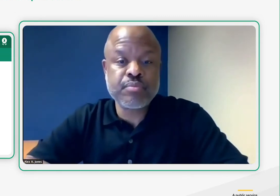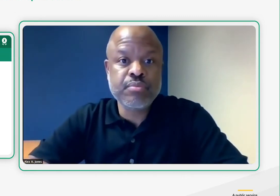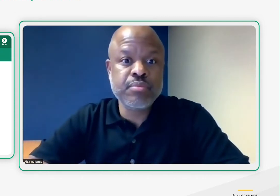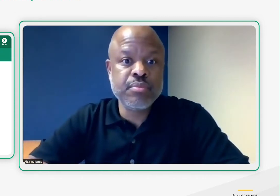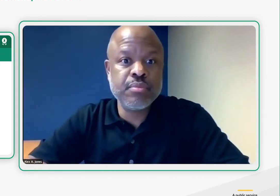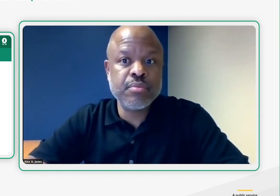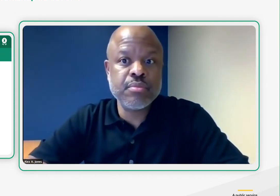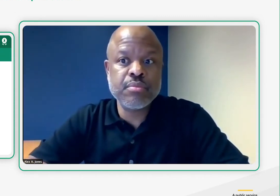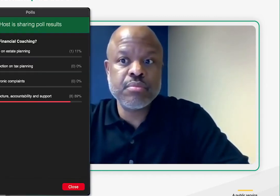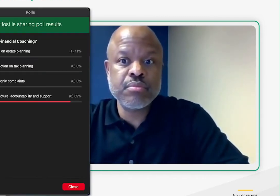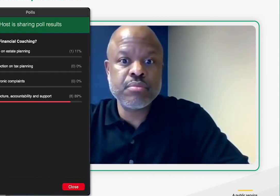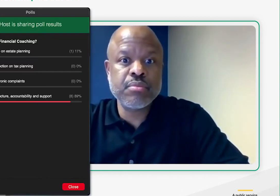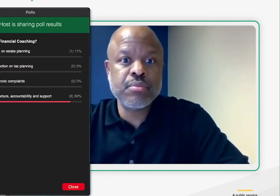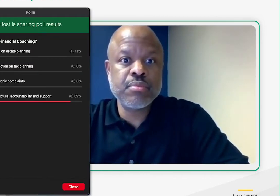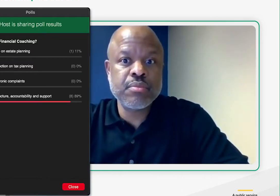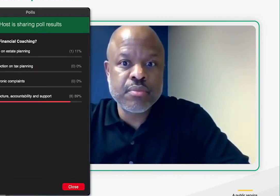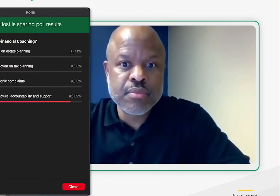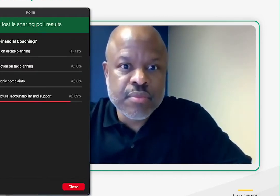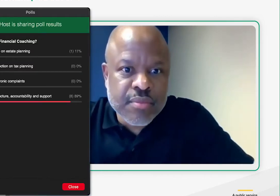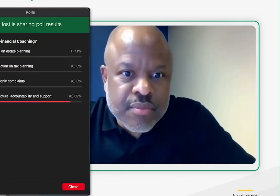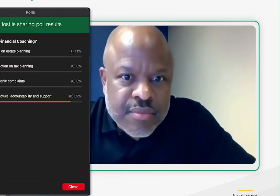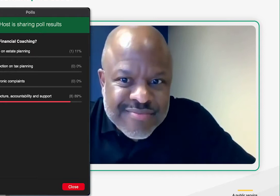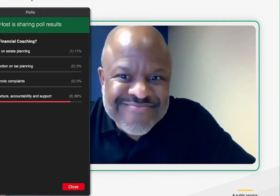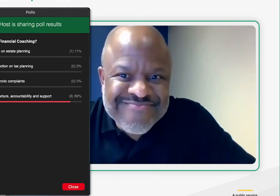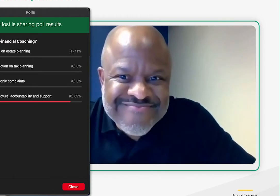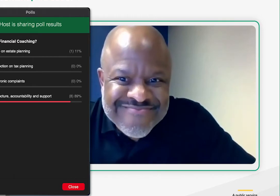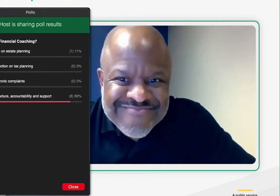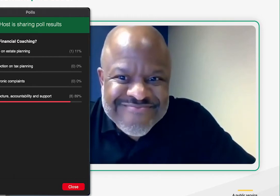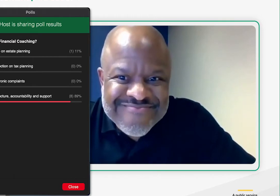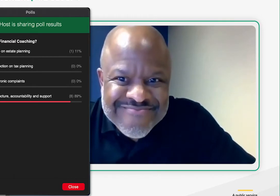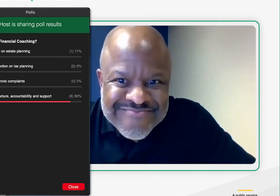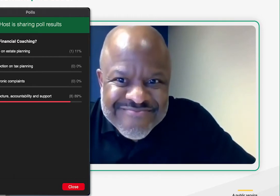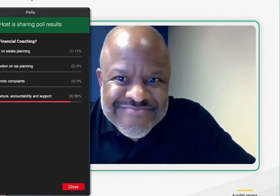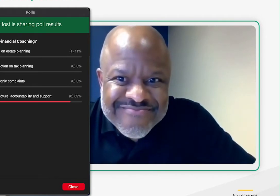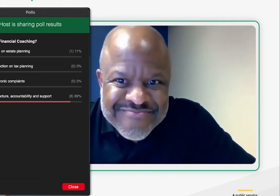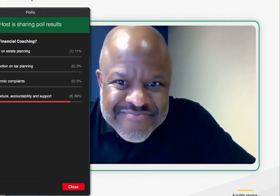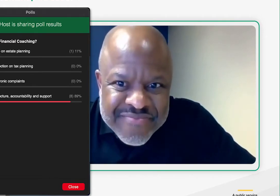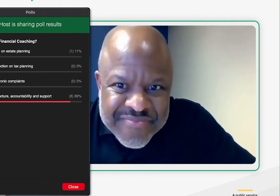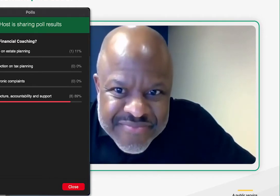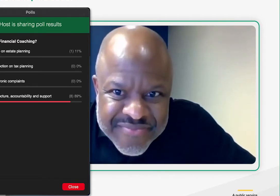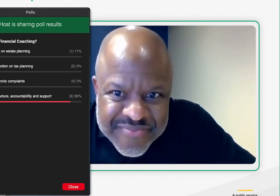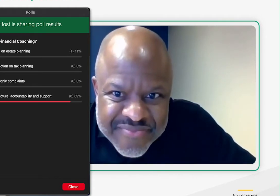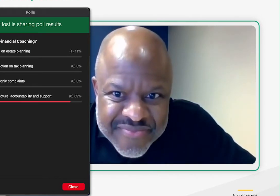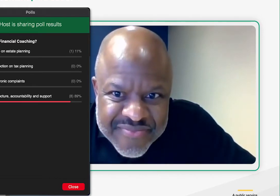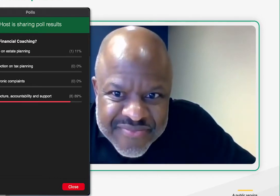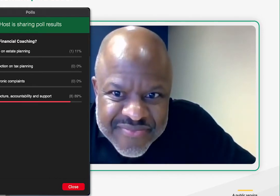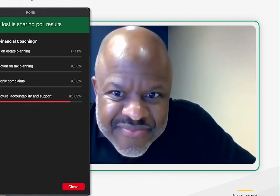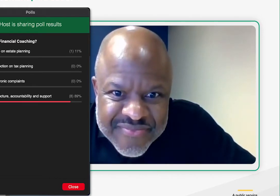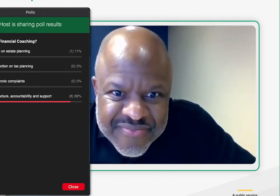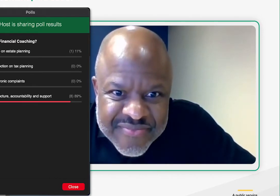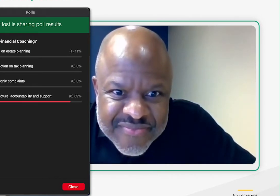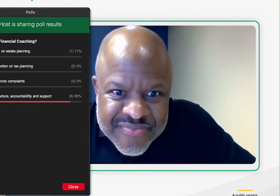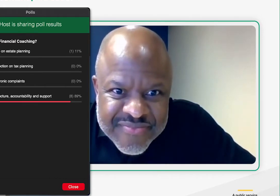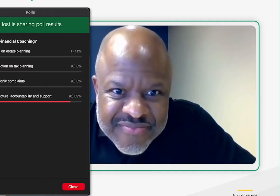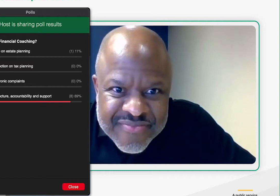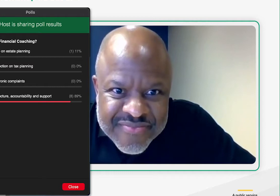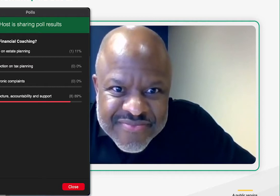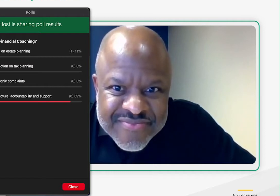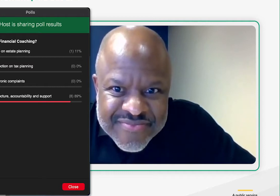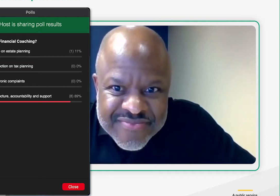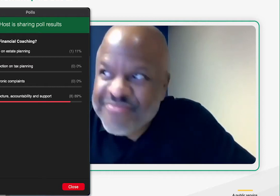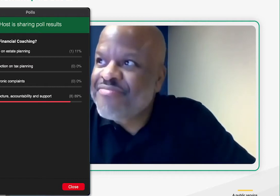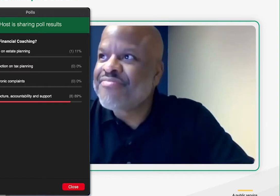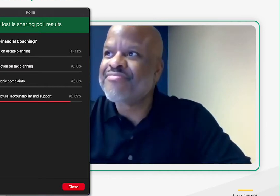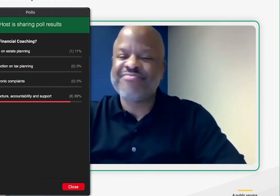[Poll results on screen] I see.